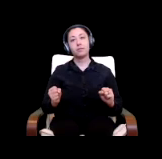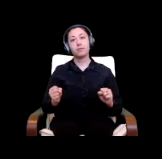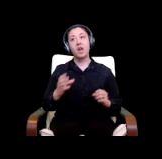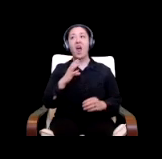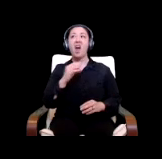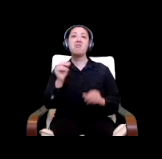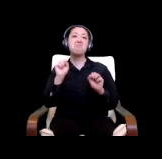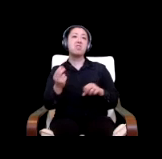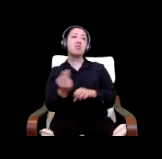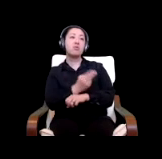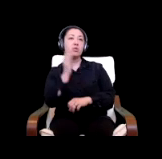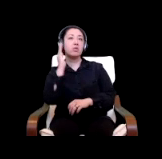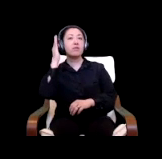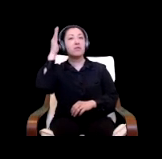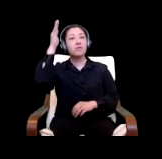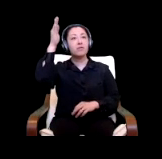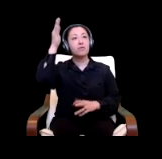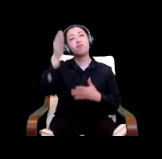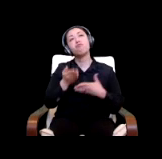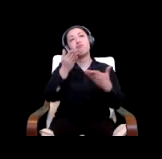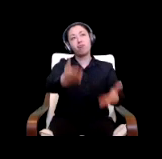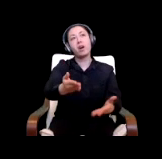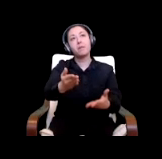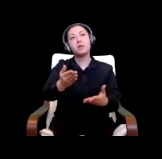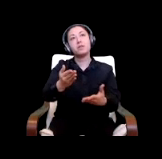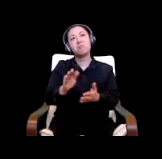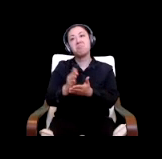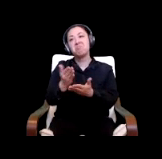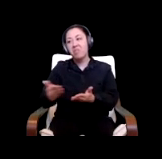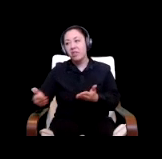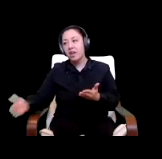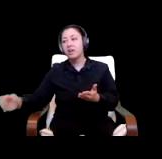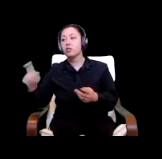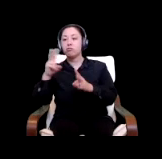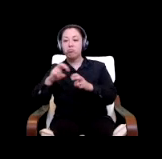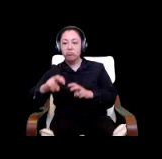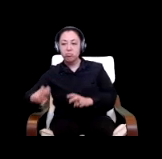to look more into the different areas but so it is meant as a conversation starter for